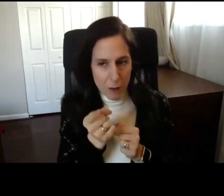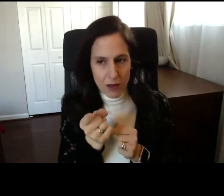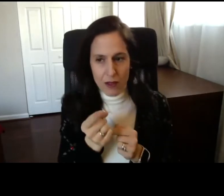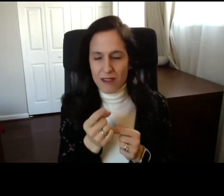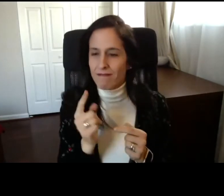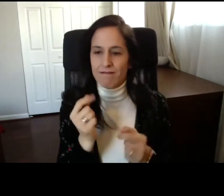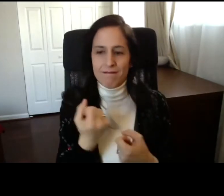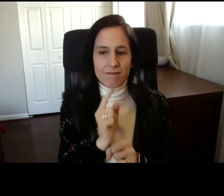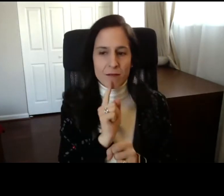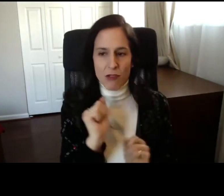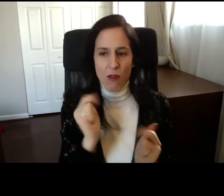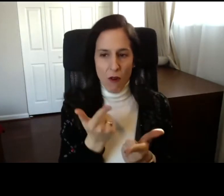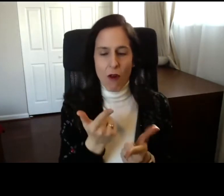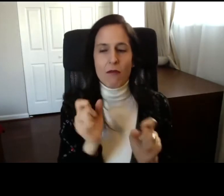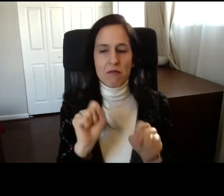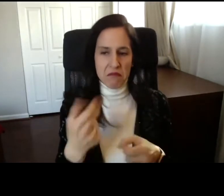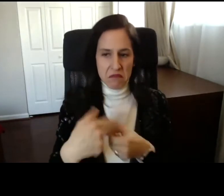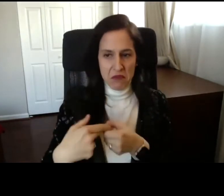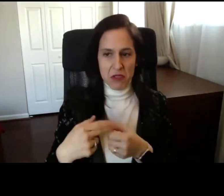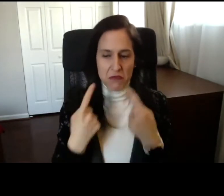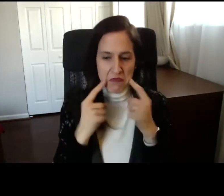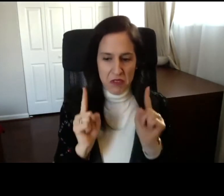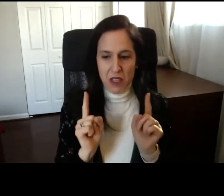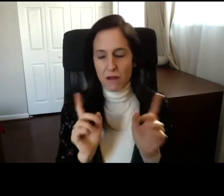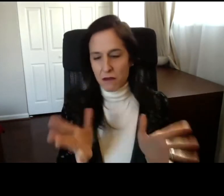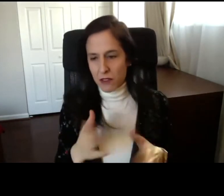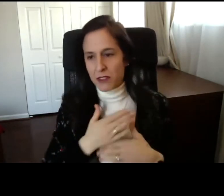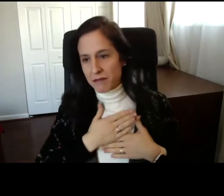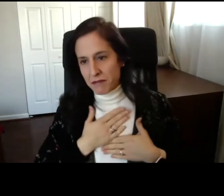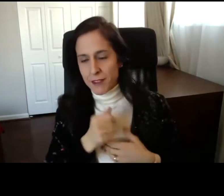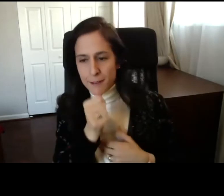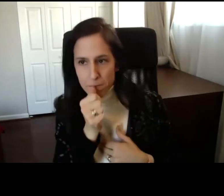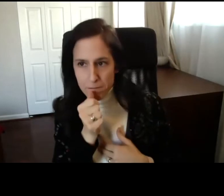we're going to wait a few more moments